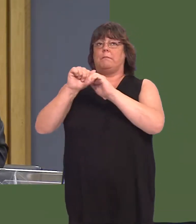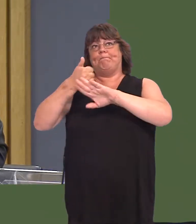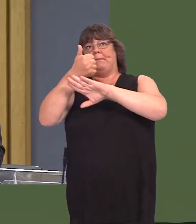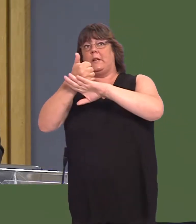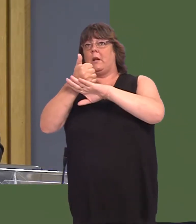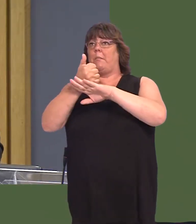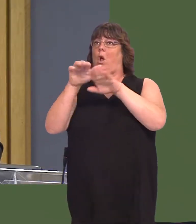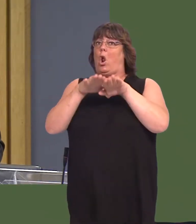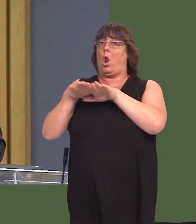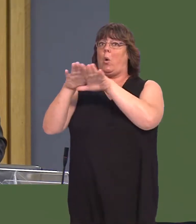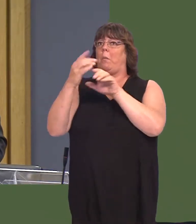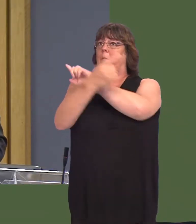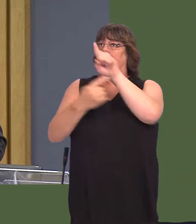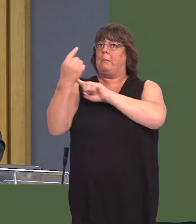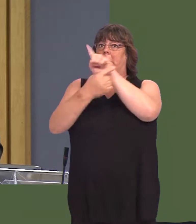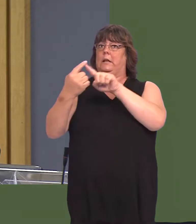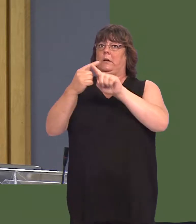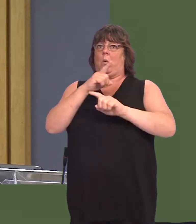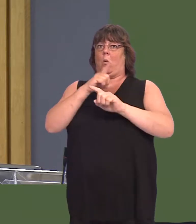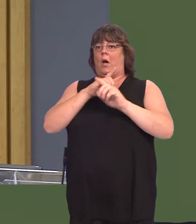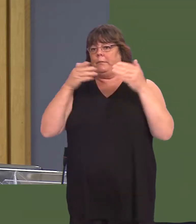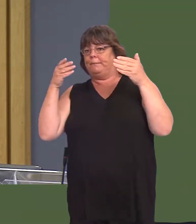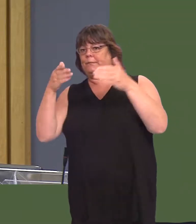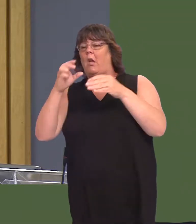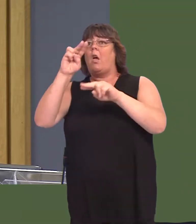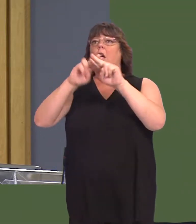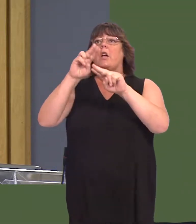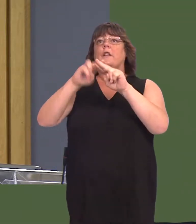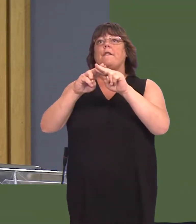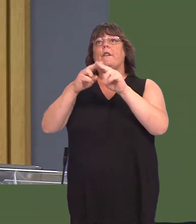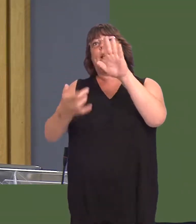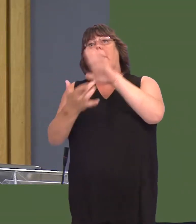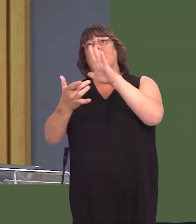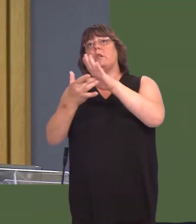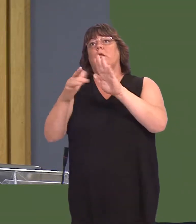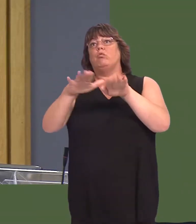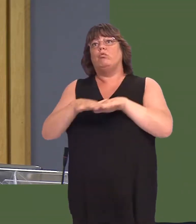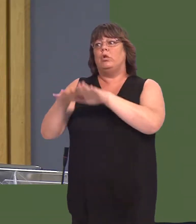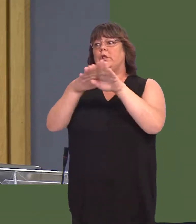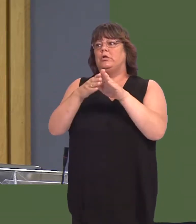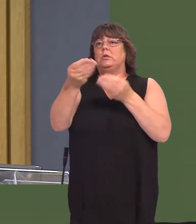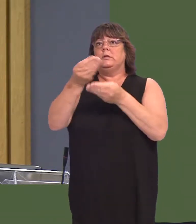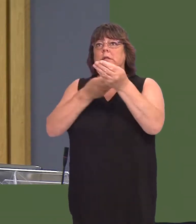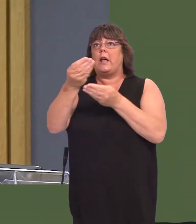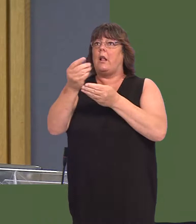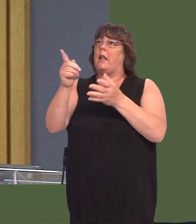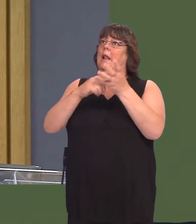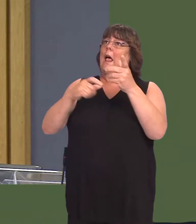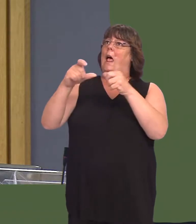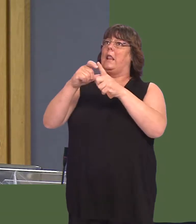summit of our own to discuss the Cardiff capital region deal, at which Alun Davies spoke very well.